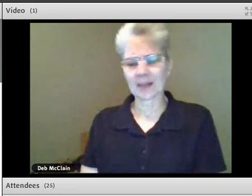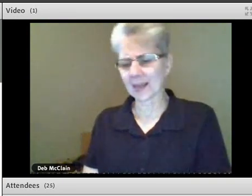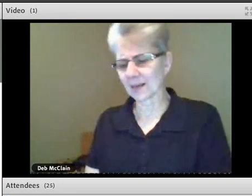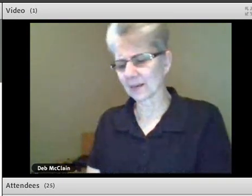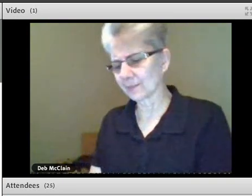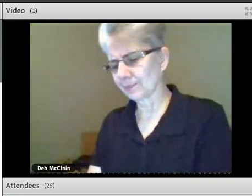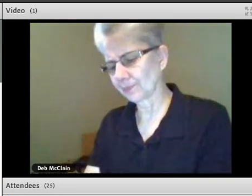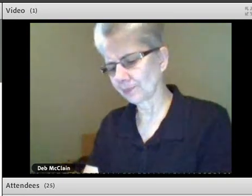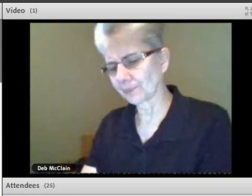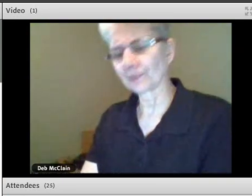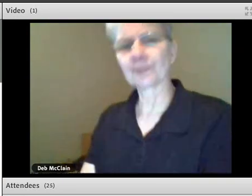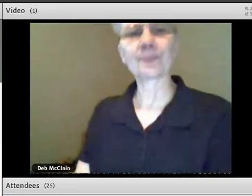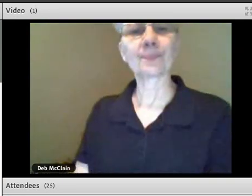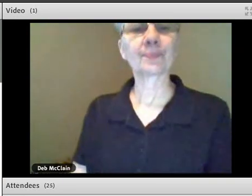The text got a little messy there.